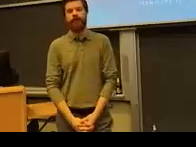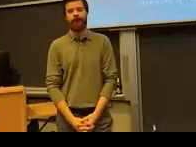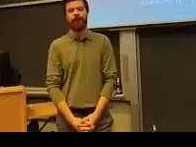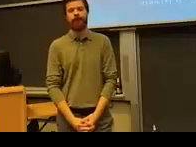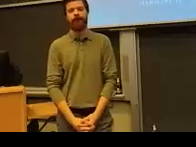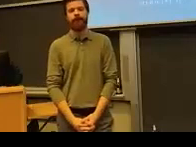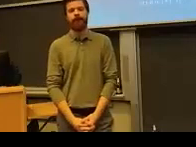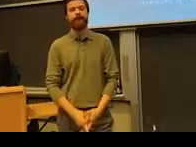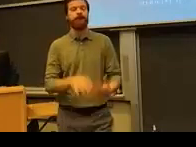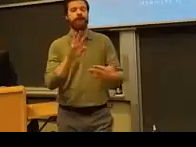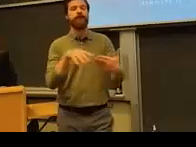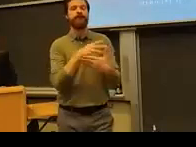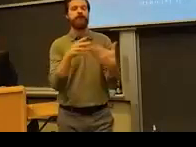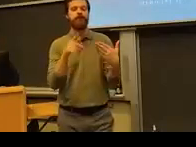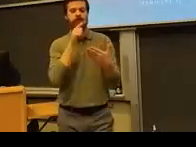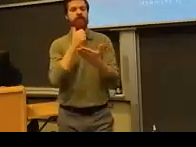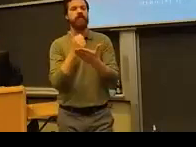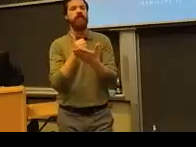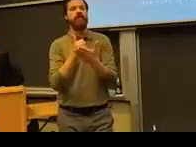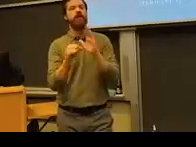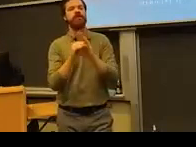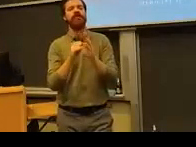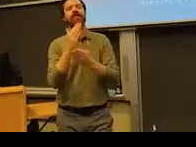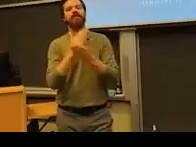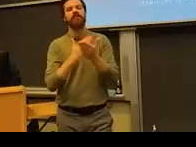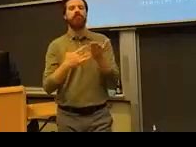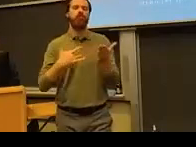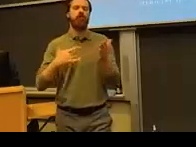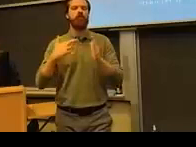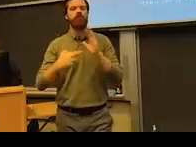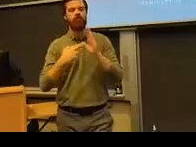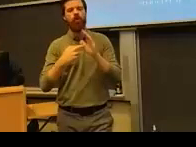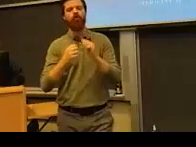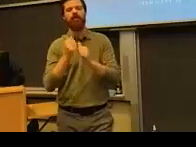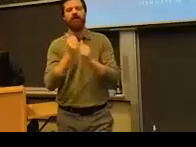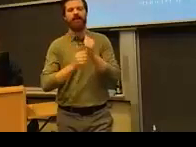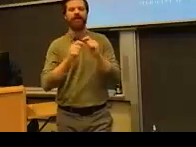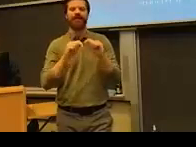table identifies some of the the usual roles of each team member in contributing to patient